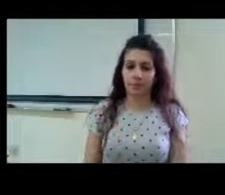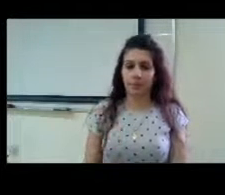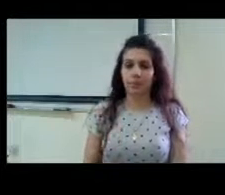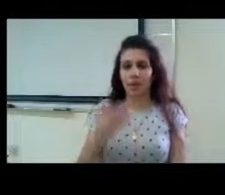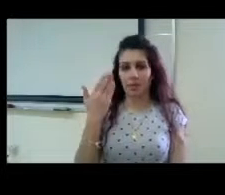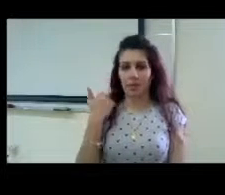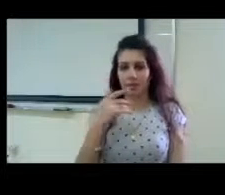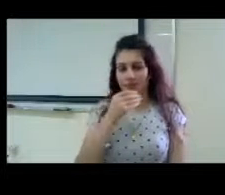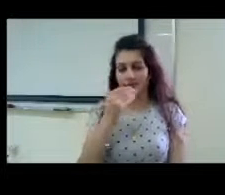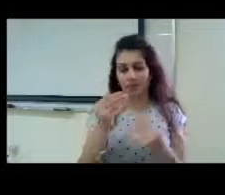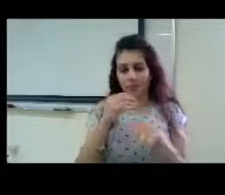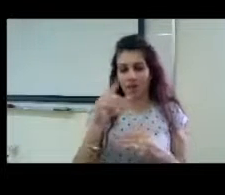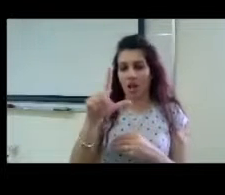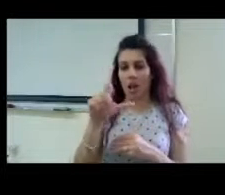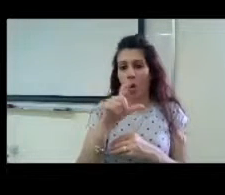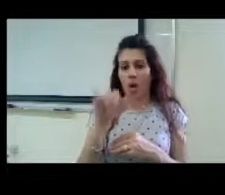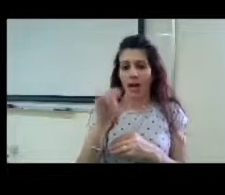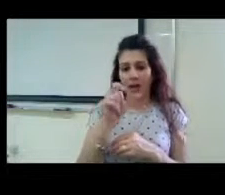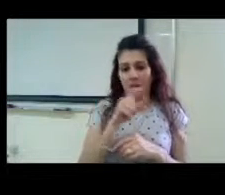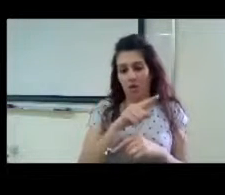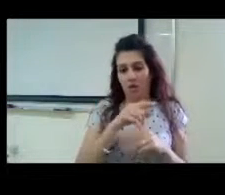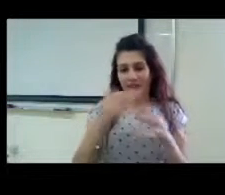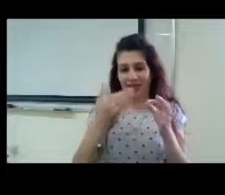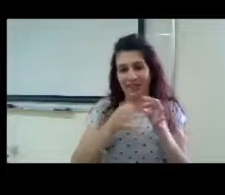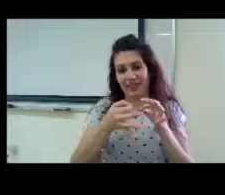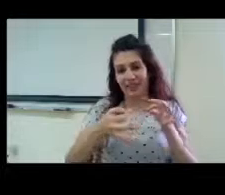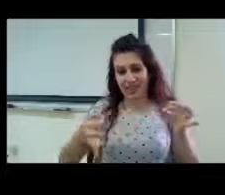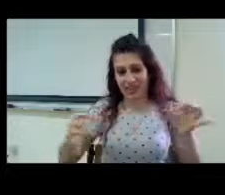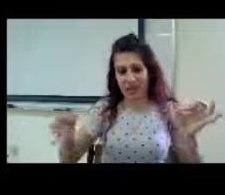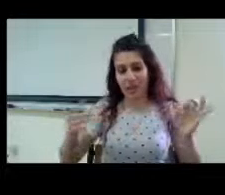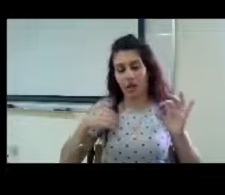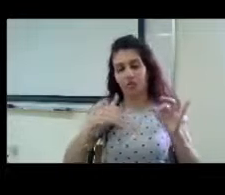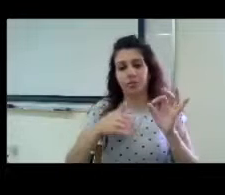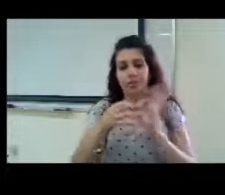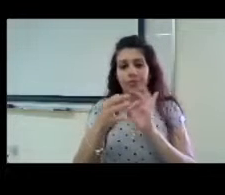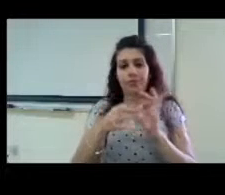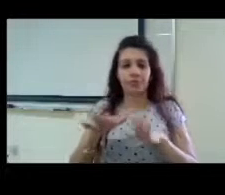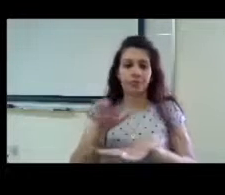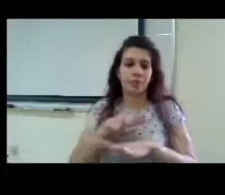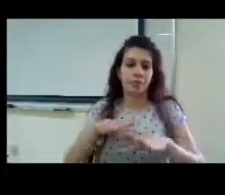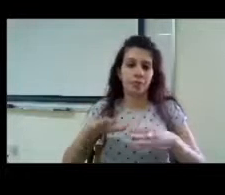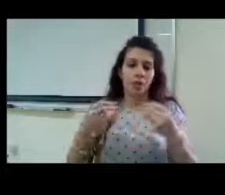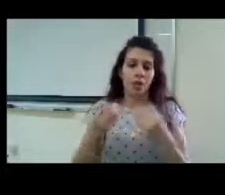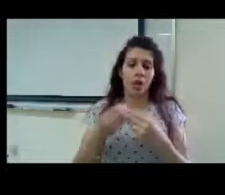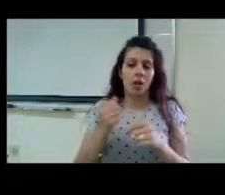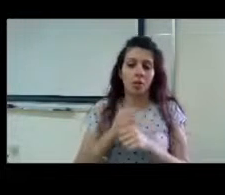responsive during the the crisis so as a lead for refugee protection UNHCR